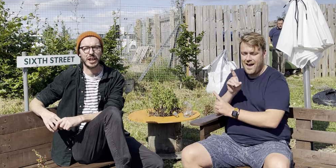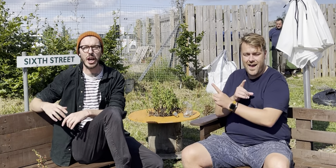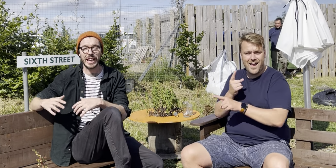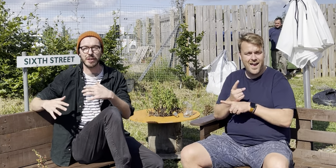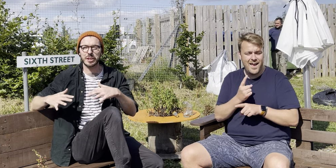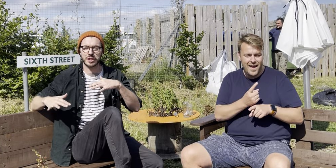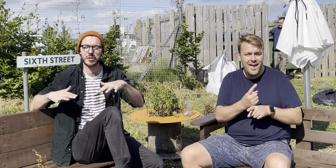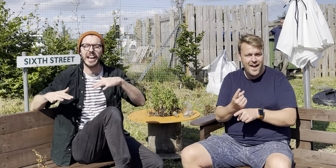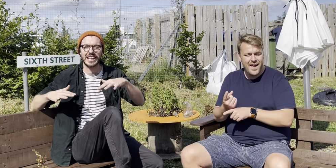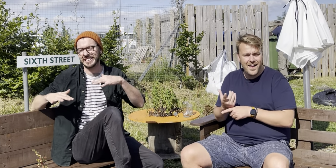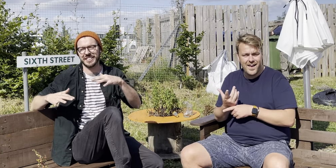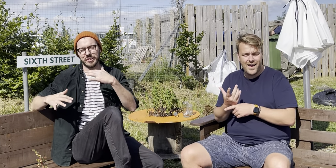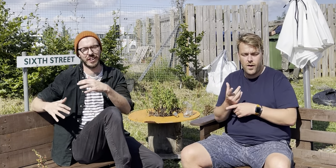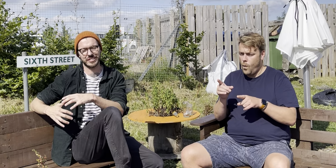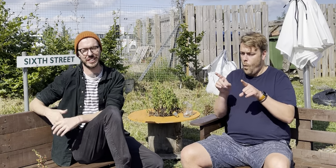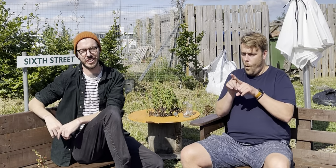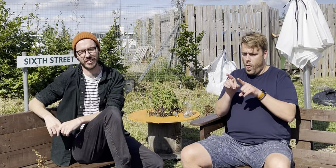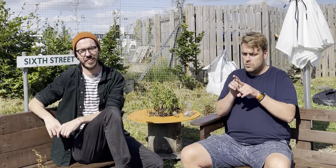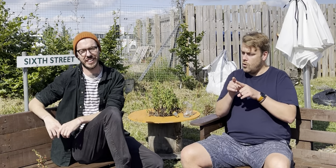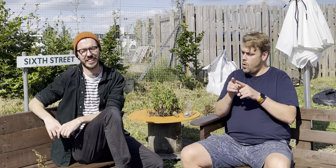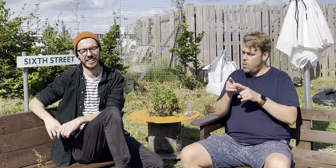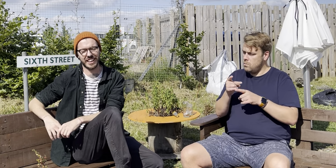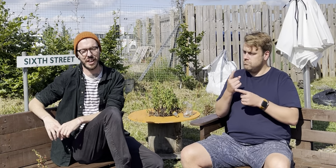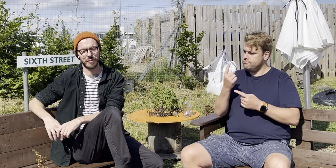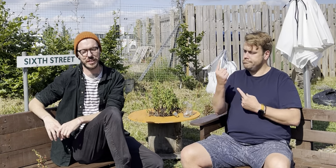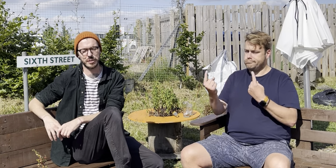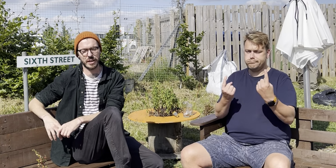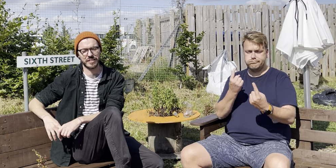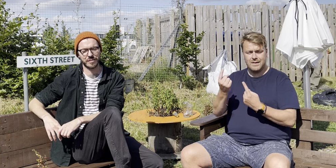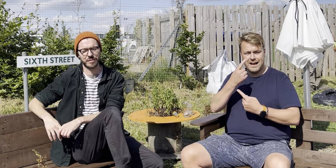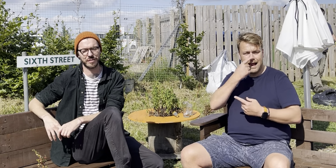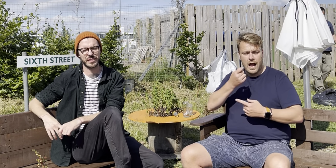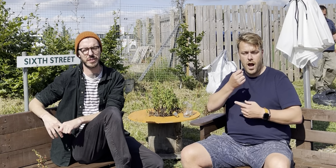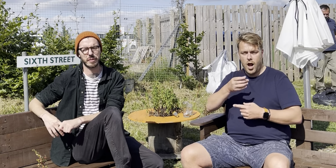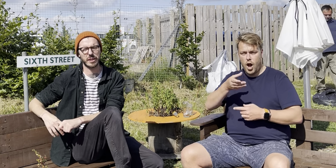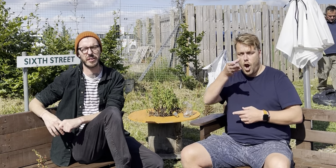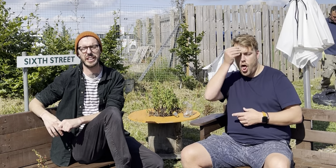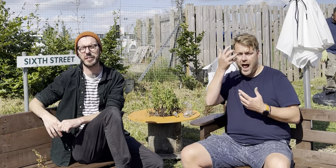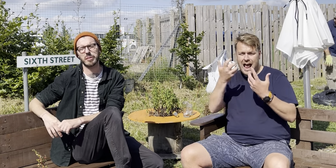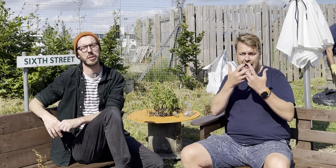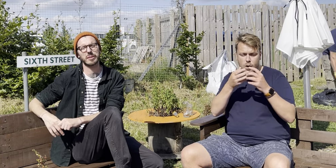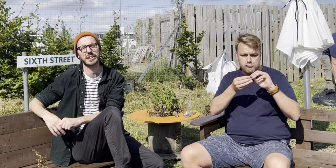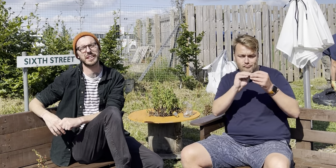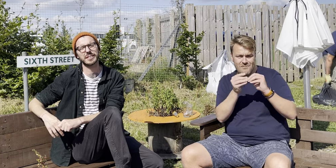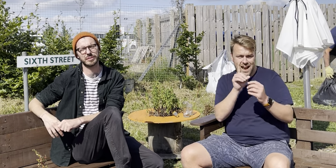learn how to create around each other i think yeah it's been it's been a really great process